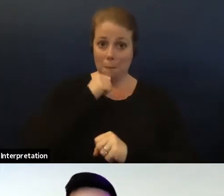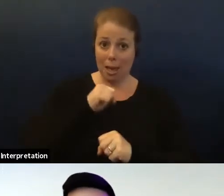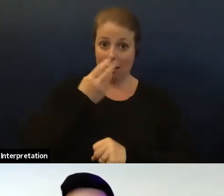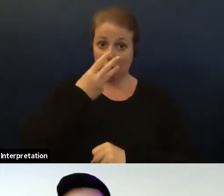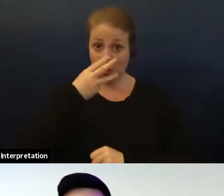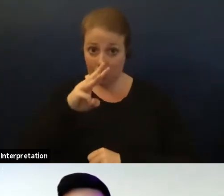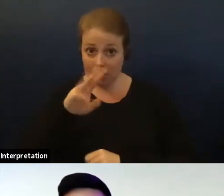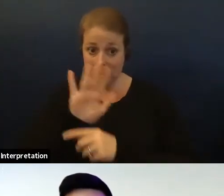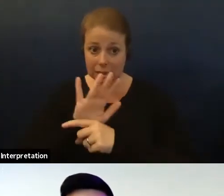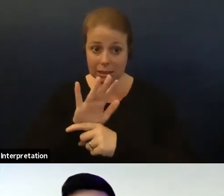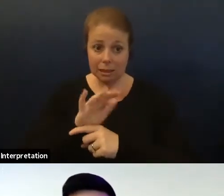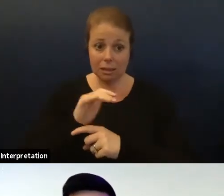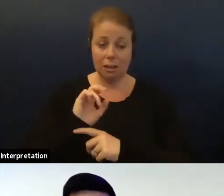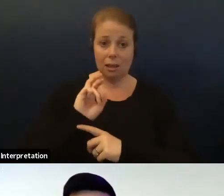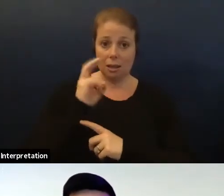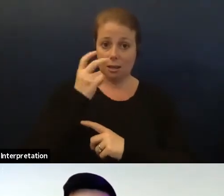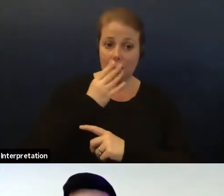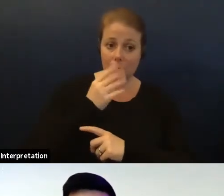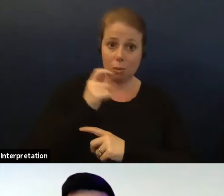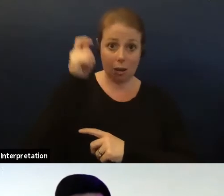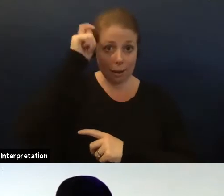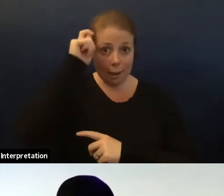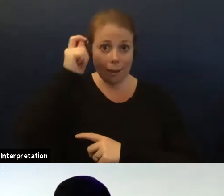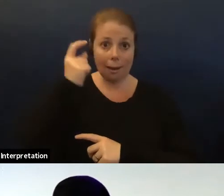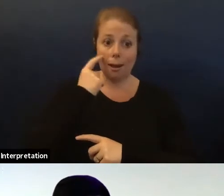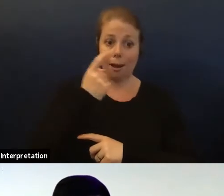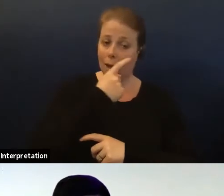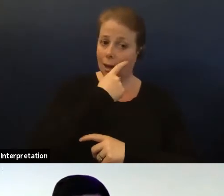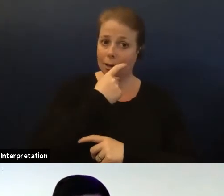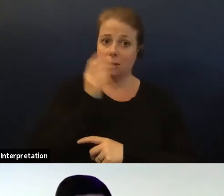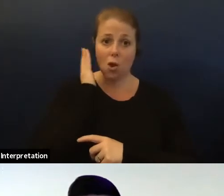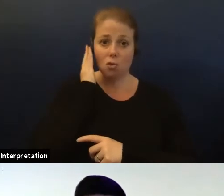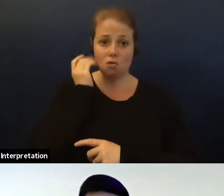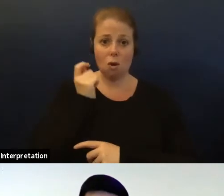got a Gray shirt on with the red vest. I'm currently using a canvass painting as my virtual